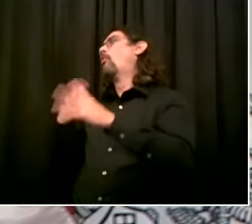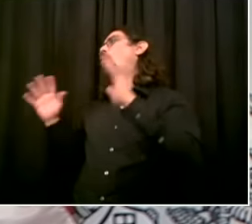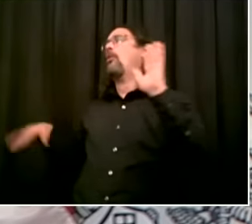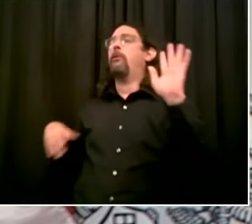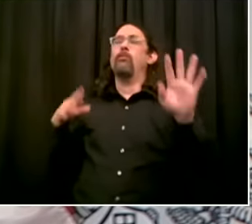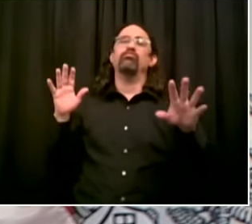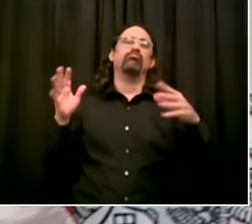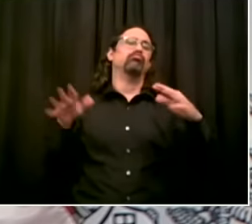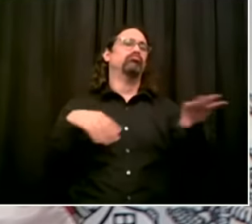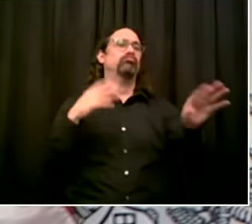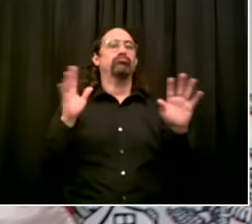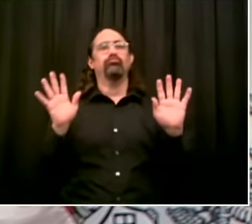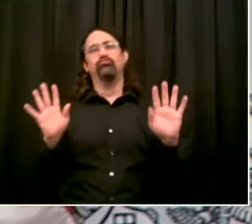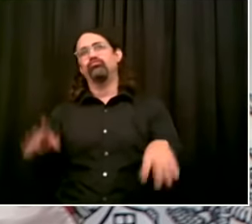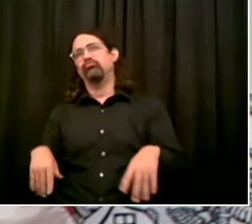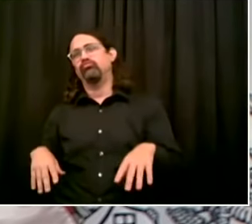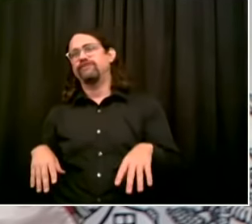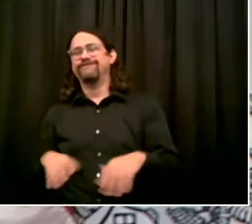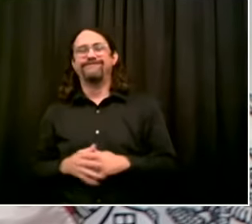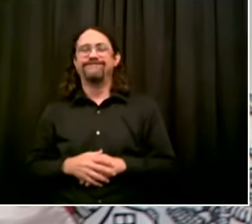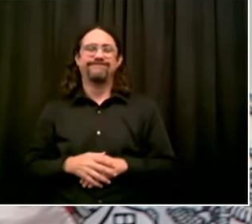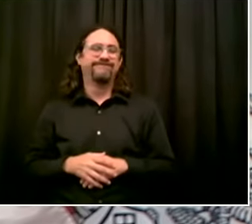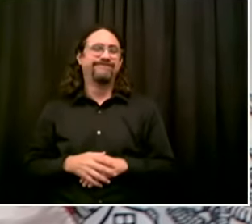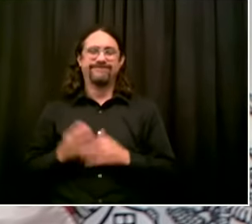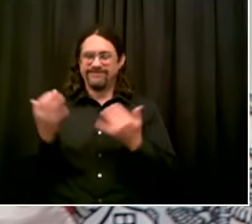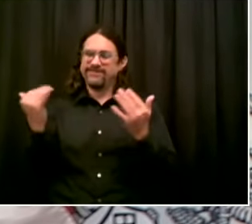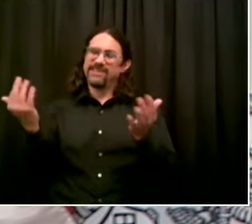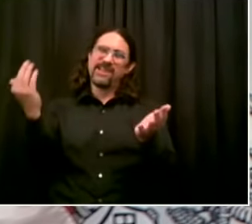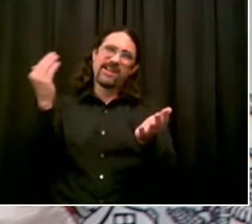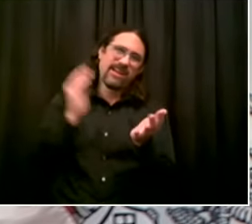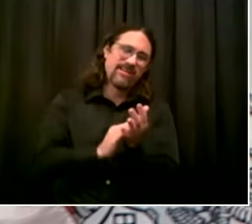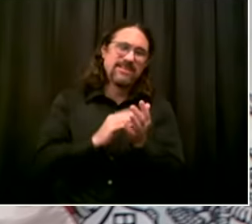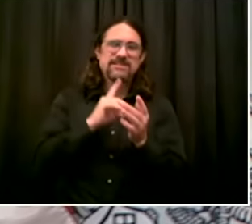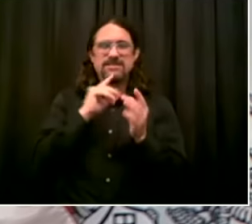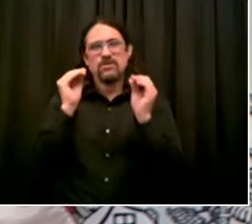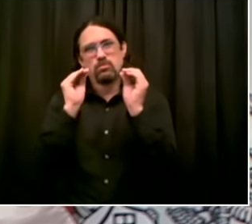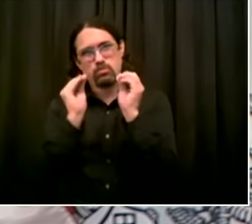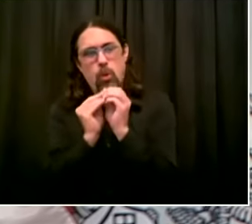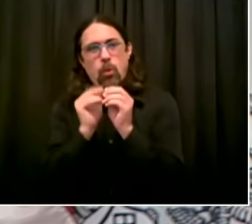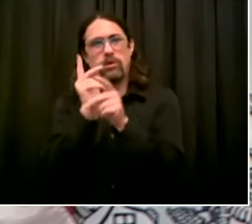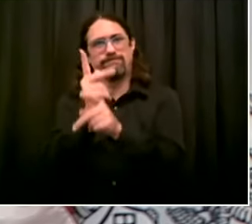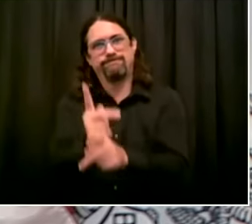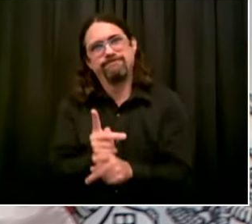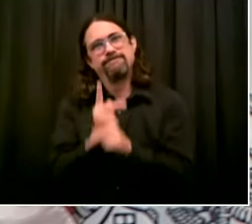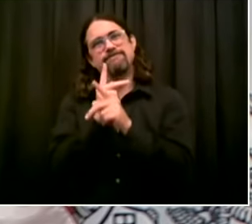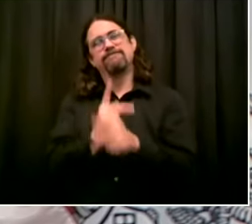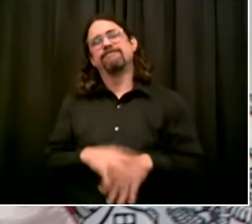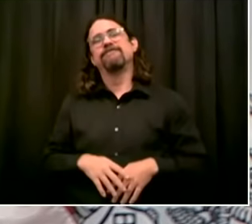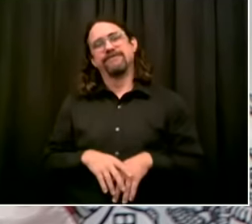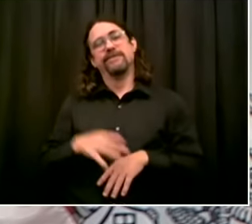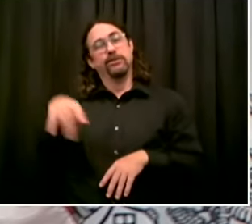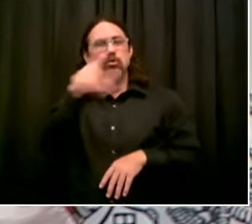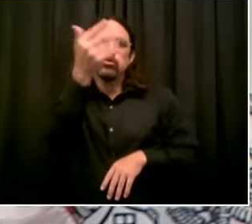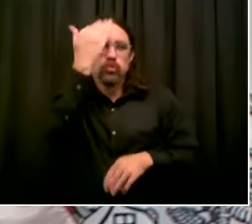RESPONSIVE, WE'LL SEE IF WE CAN CREATEA N ALTERNATIVE. A PLACE FOR PEOPLE TO CALL NDA G ETHP ELAND